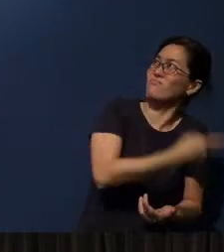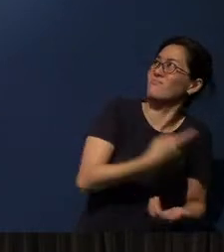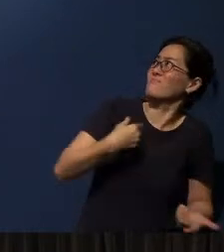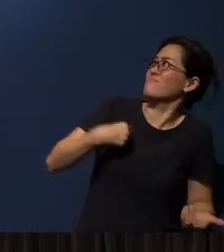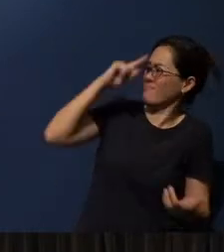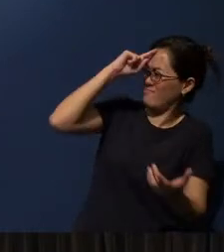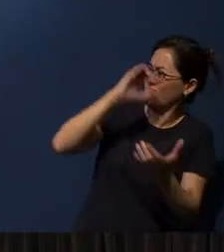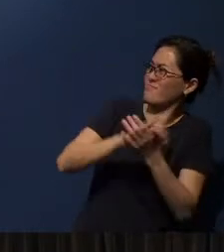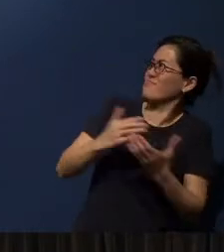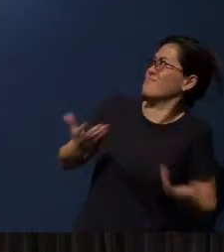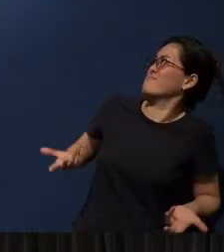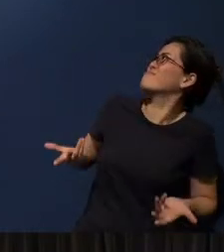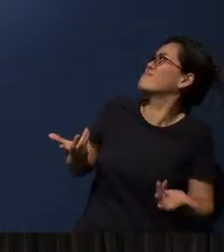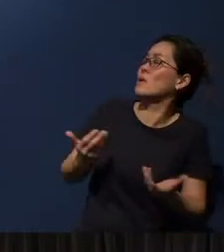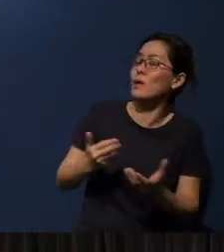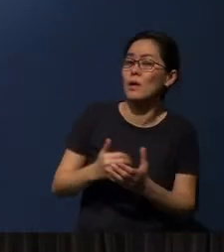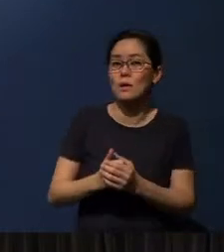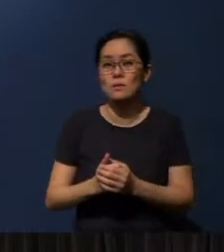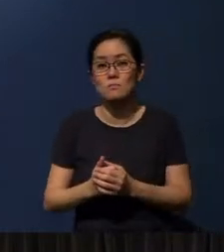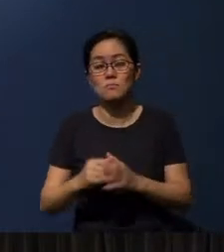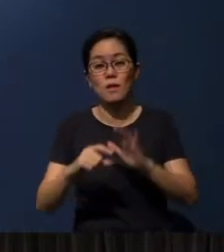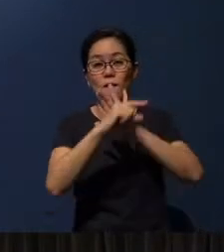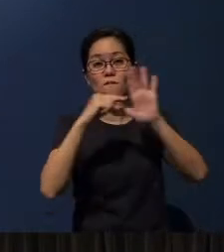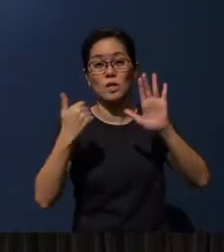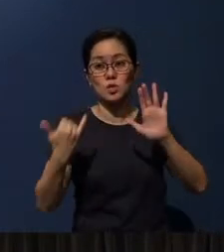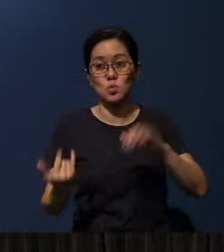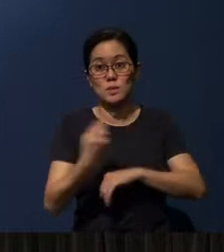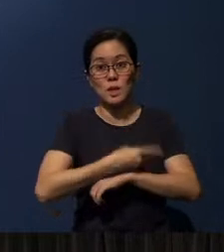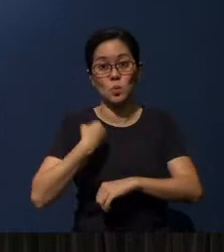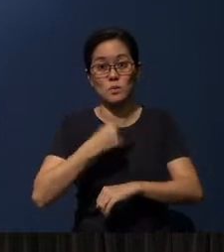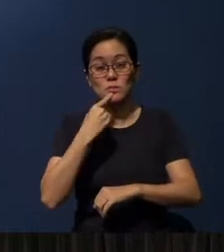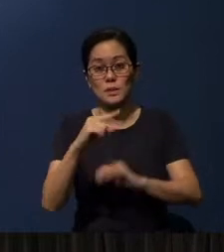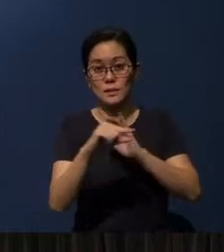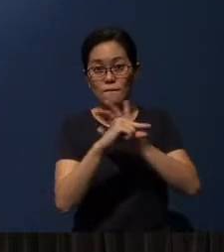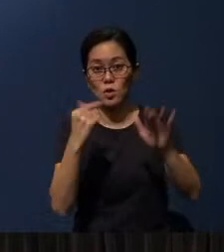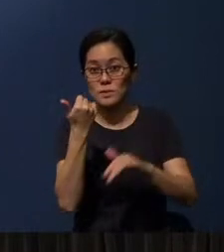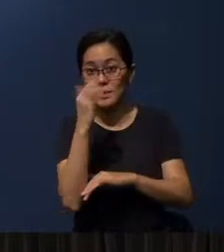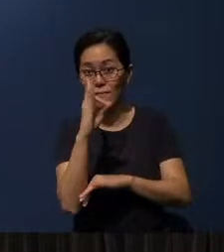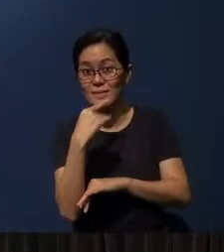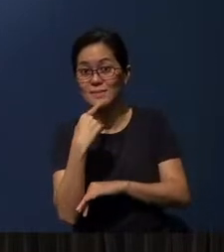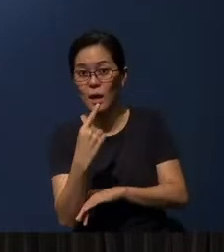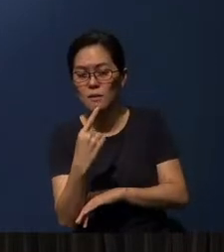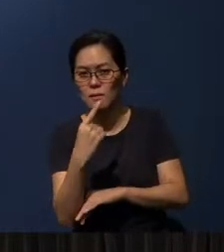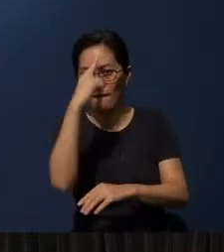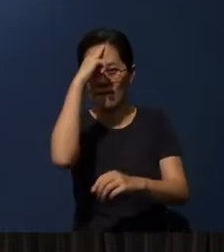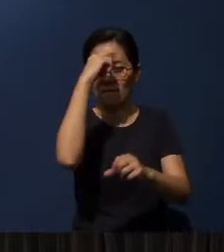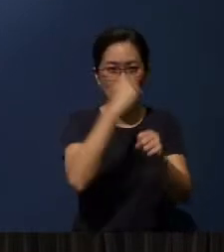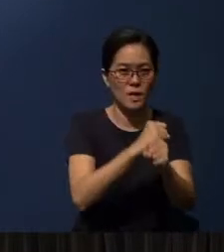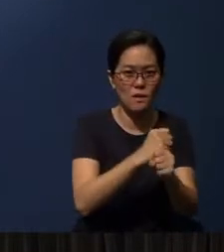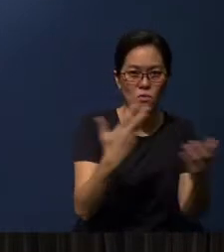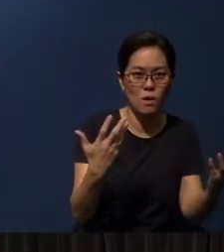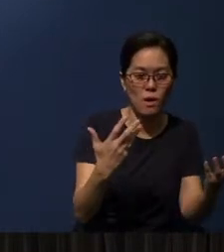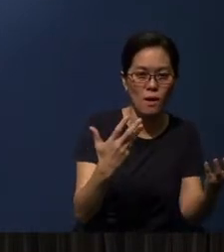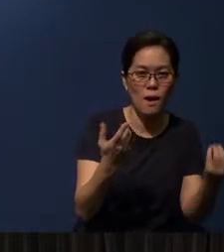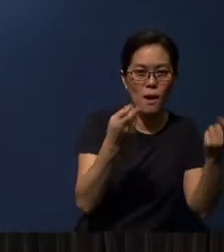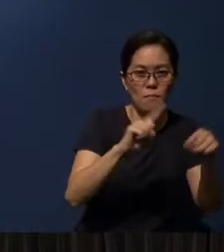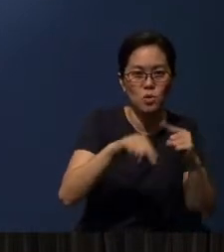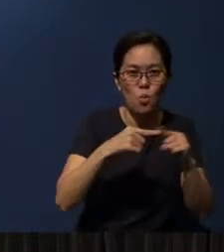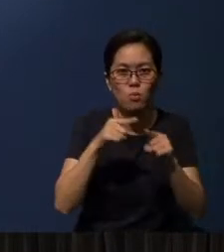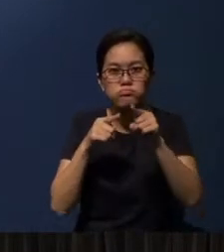And then the very verse that we are going to preach on today - verse 17 - says, “So then faith comes by hearing,